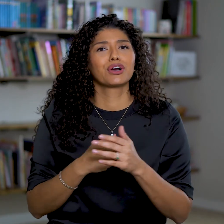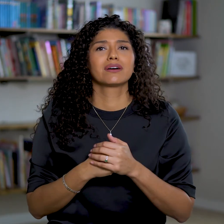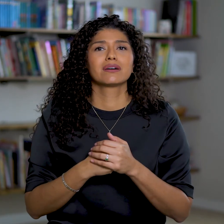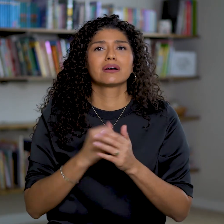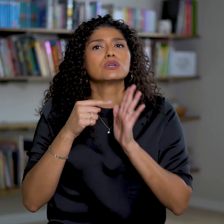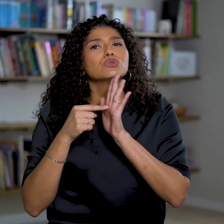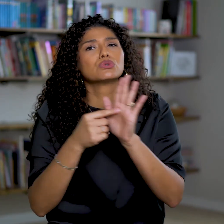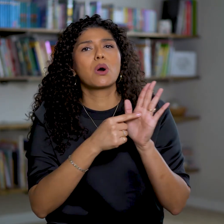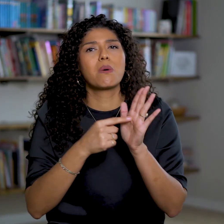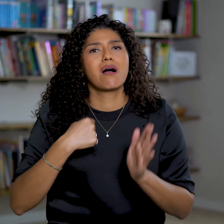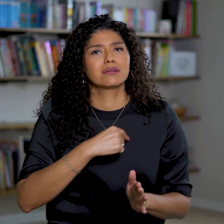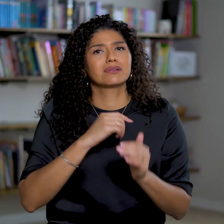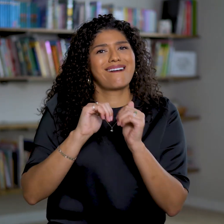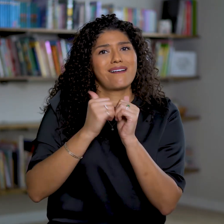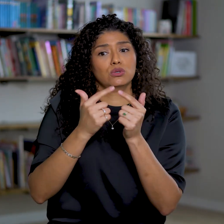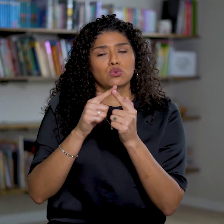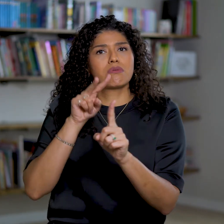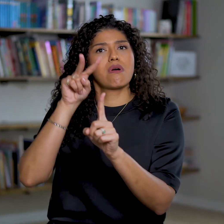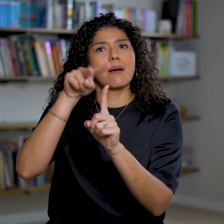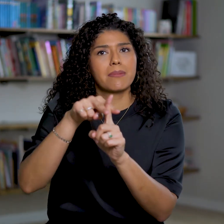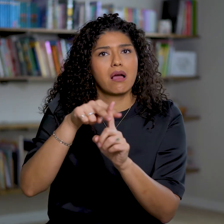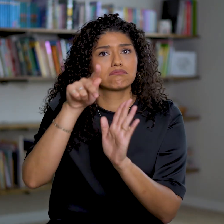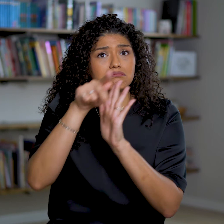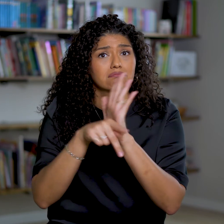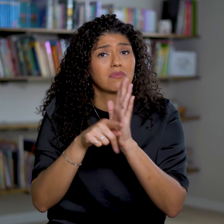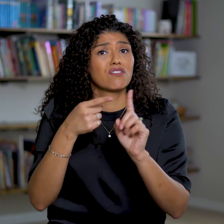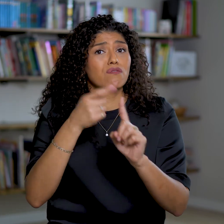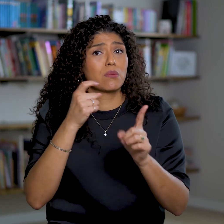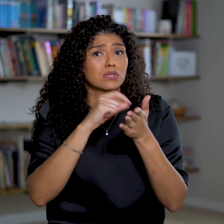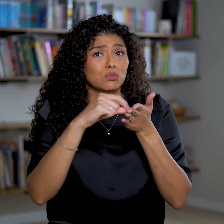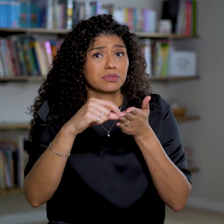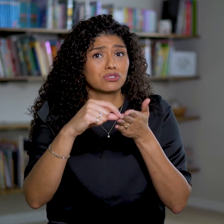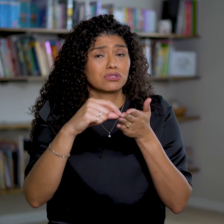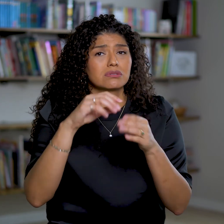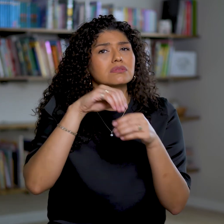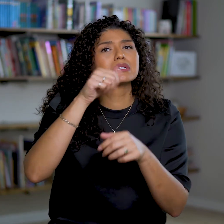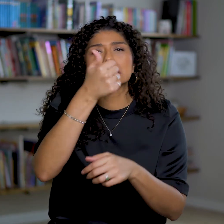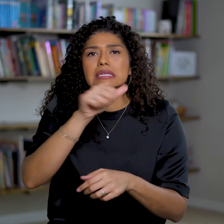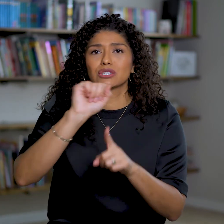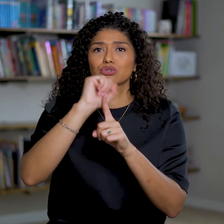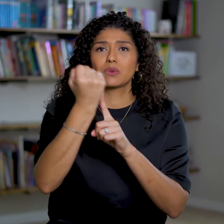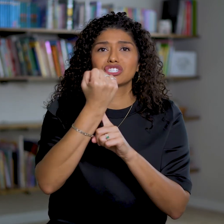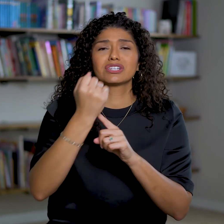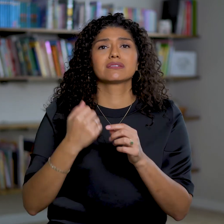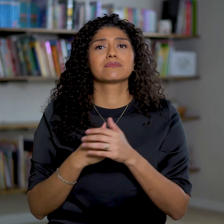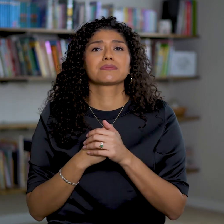showing us how to apply the principles of Scripture in each nuanced situation.